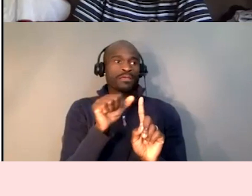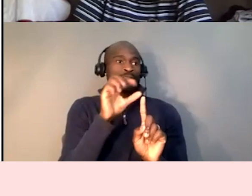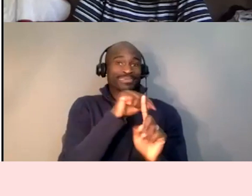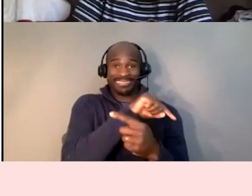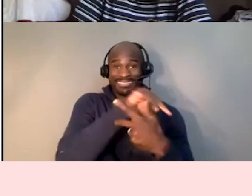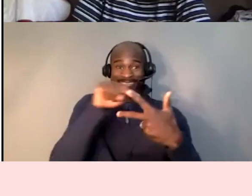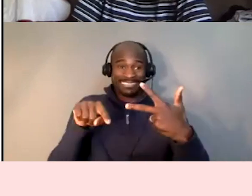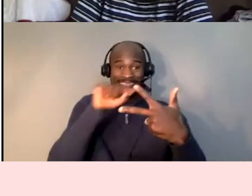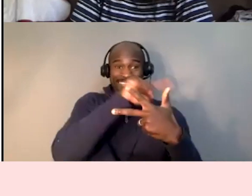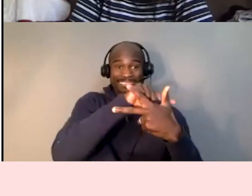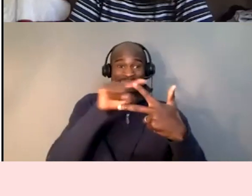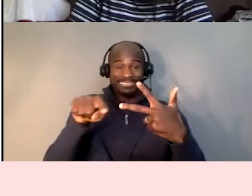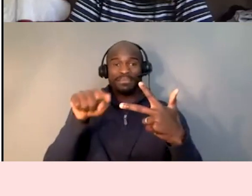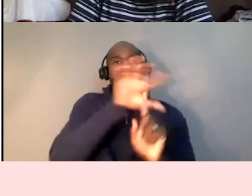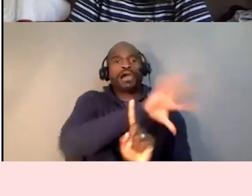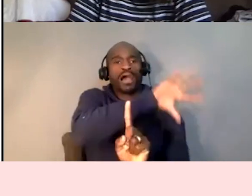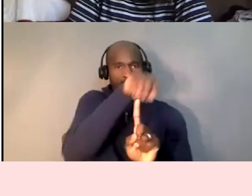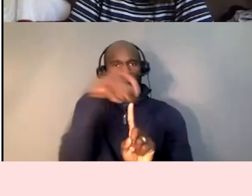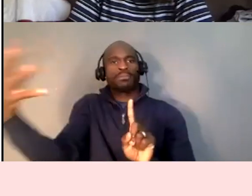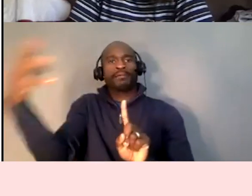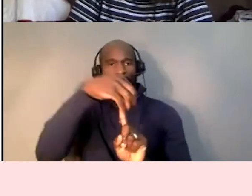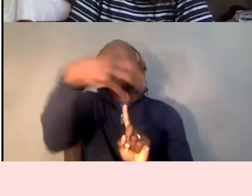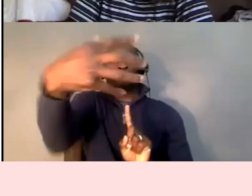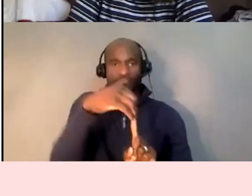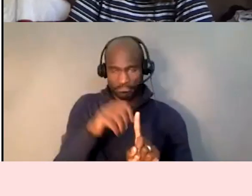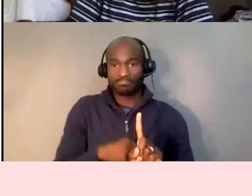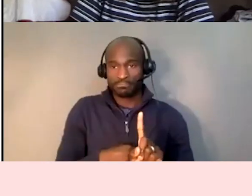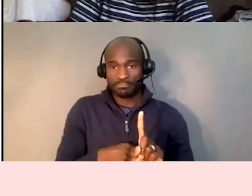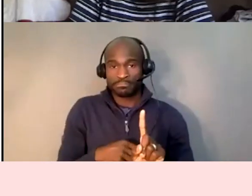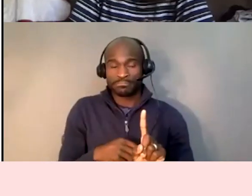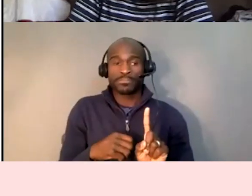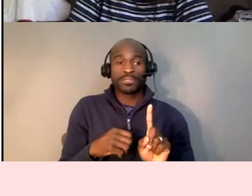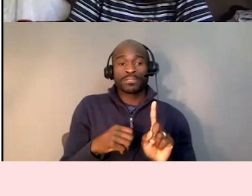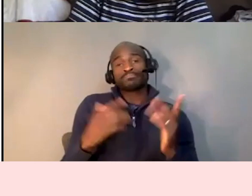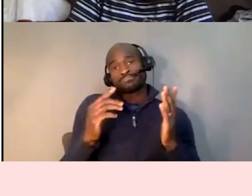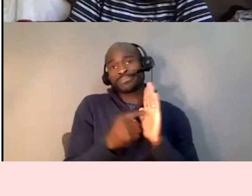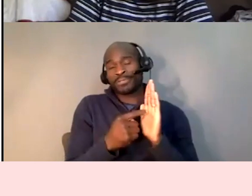research in that job description but it varies from position to position.